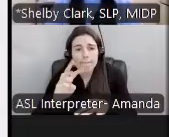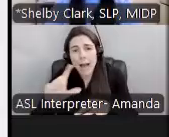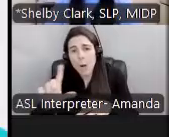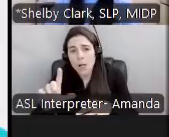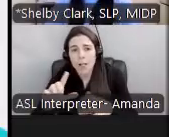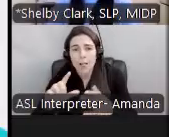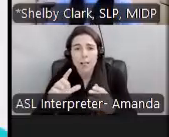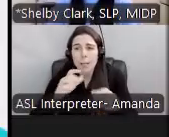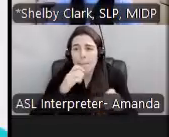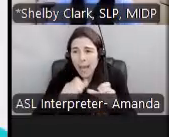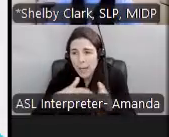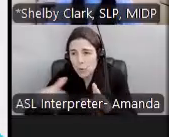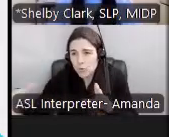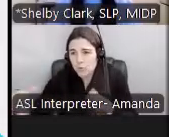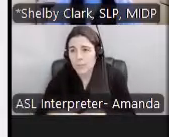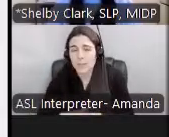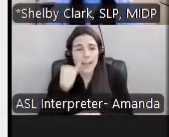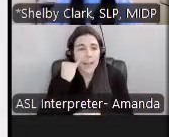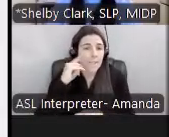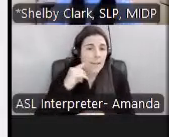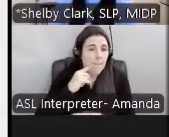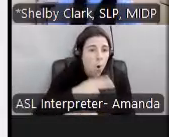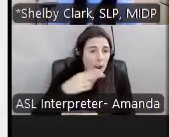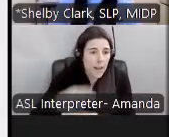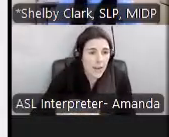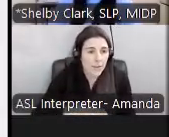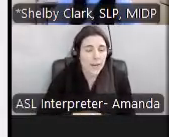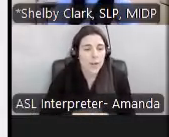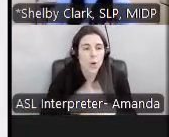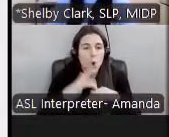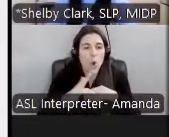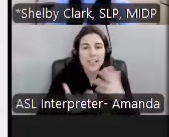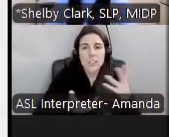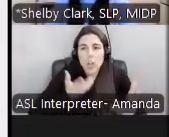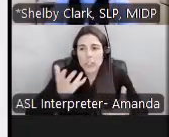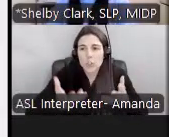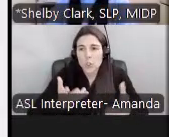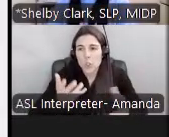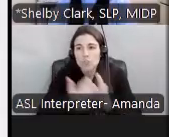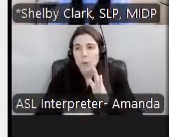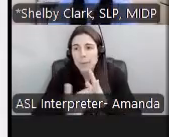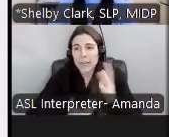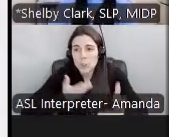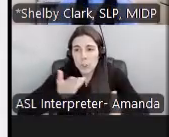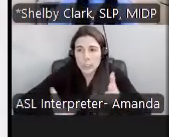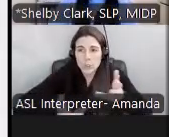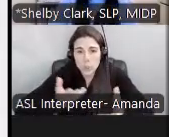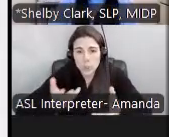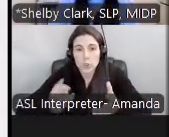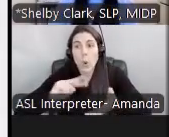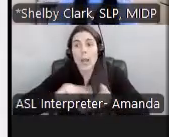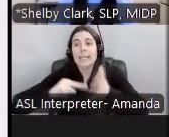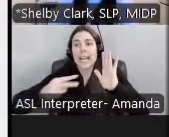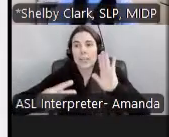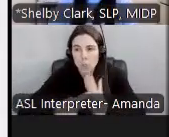For children who are deaf or hard of hearing, we move from early gestures to repeated gestures to intentional communication attempts.